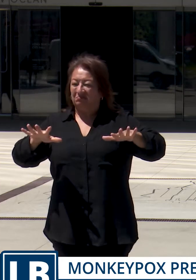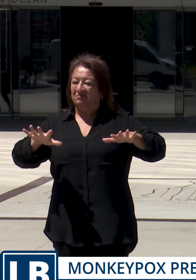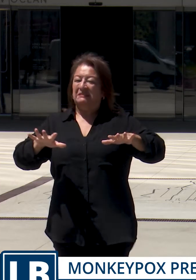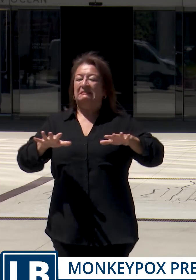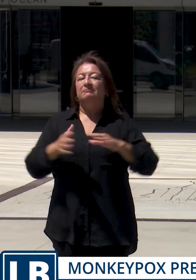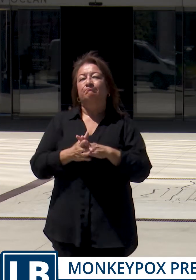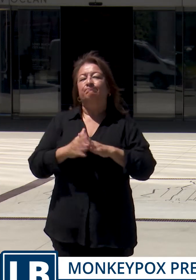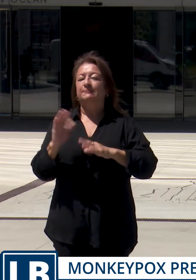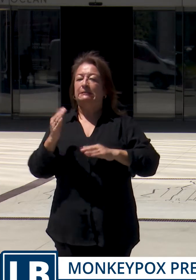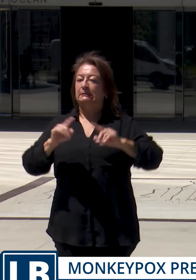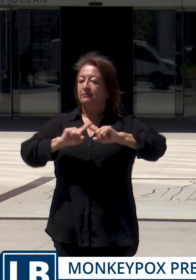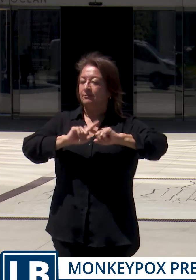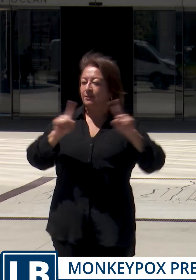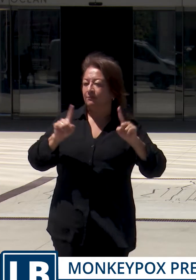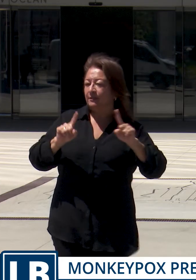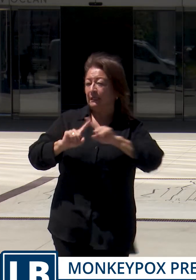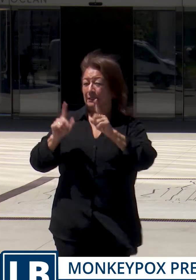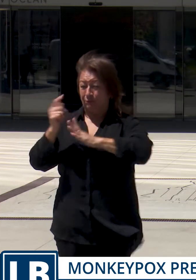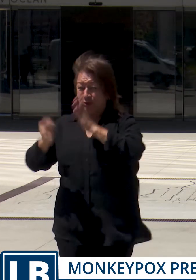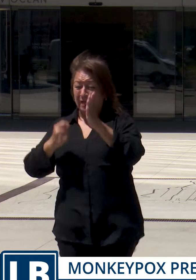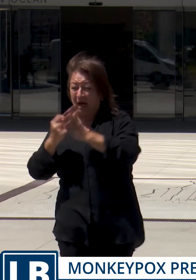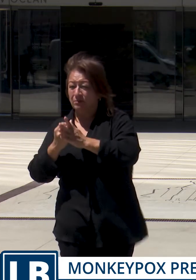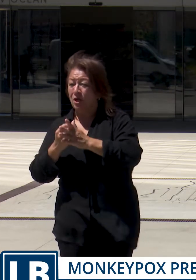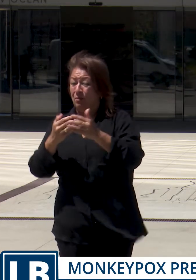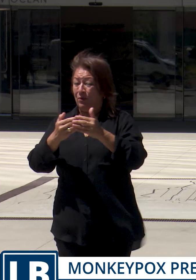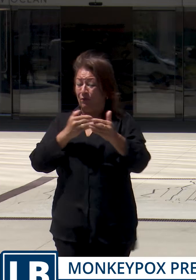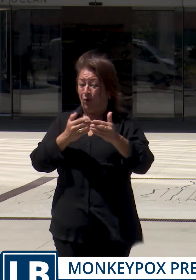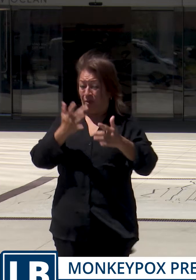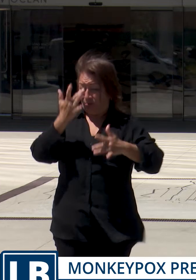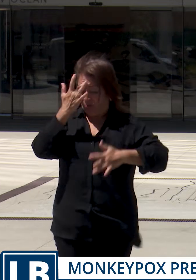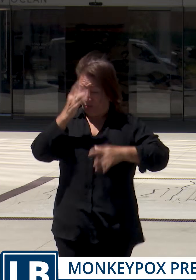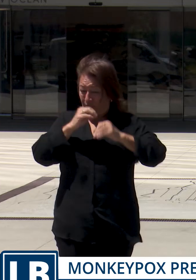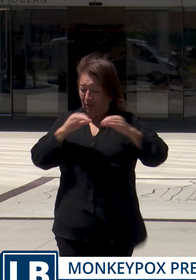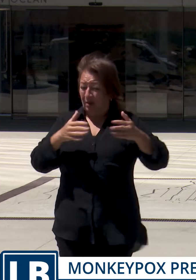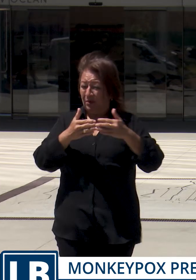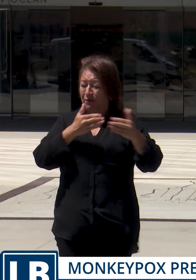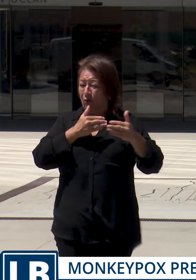so before the outbreak that we're currently having now when it's been primarily in central and west